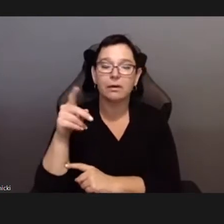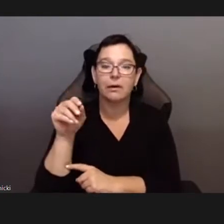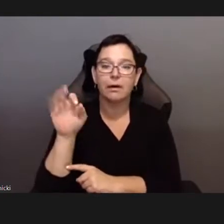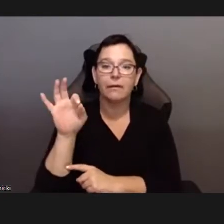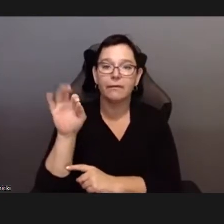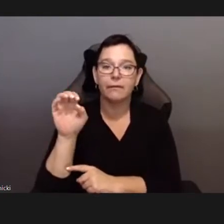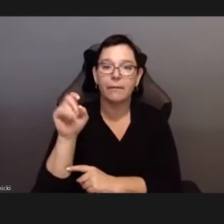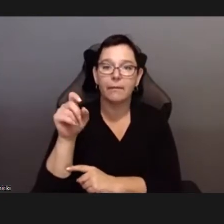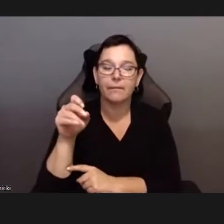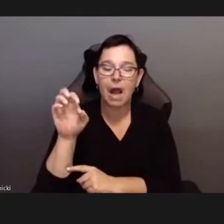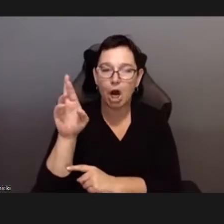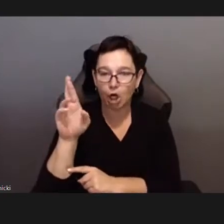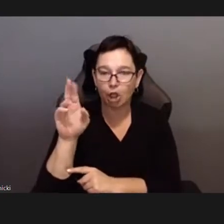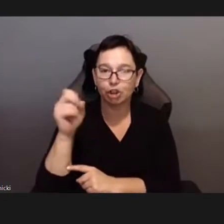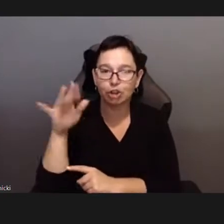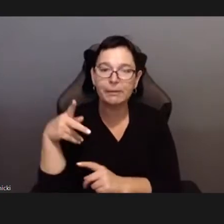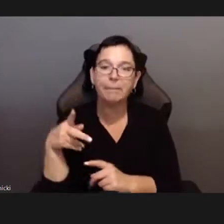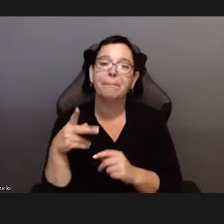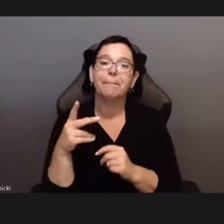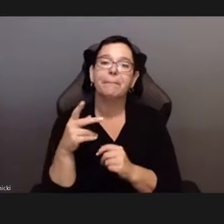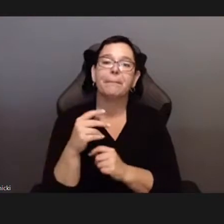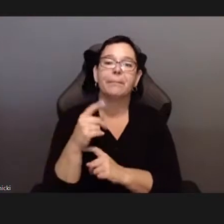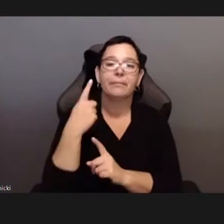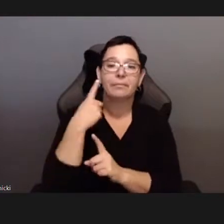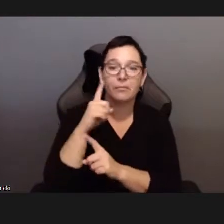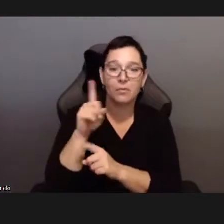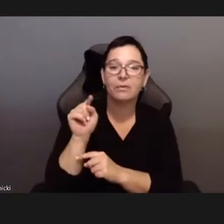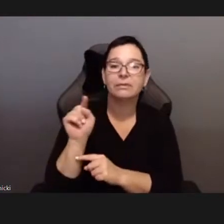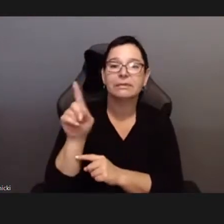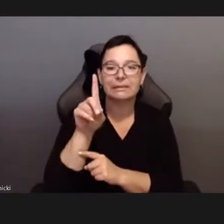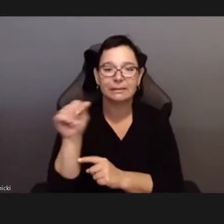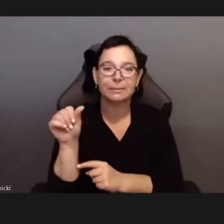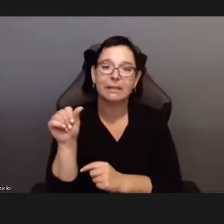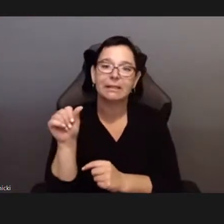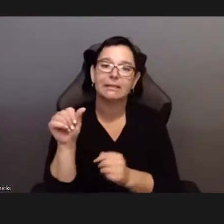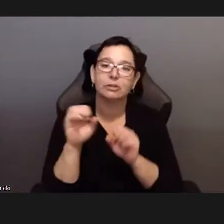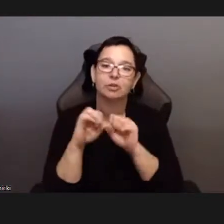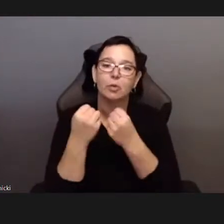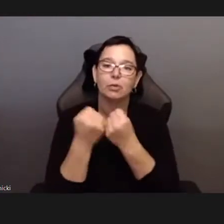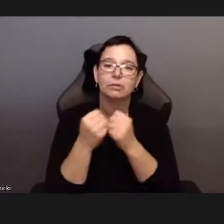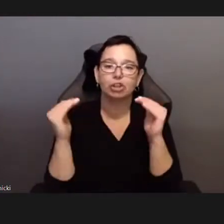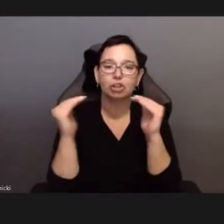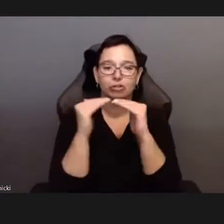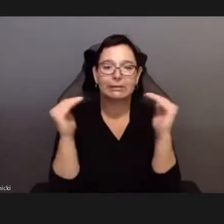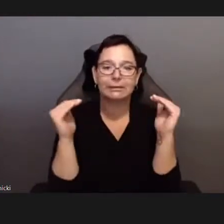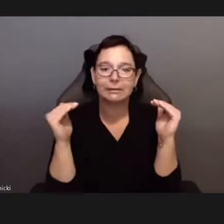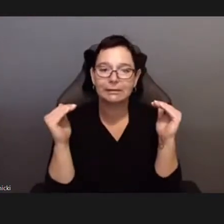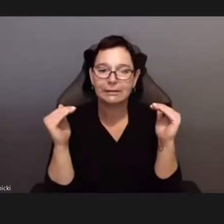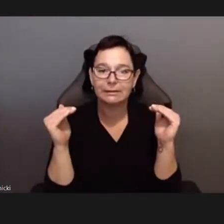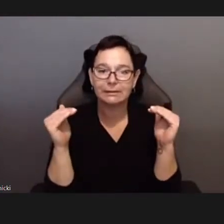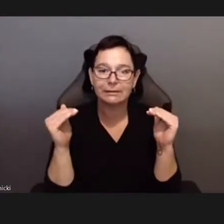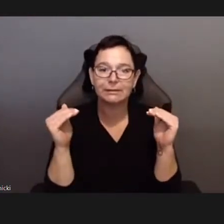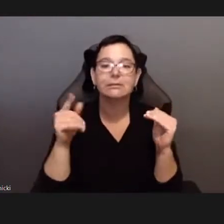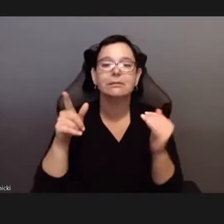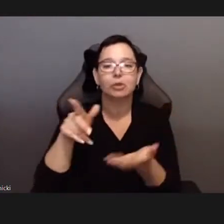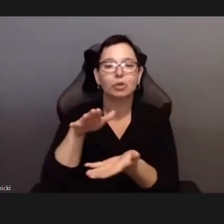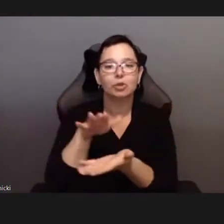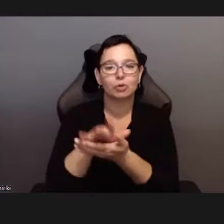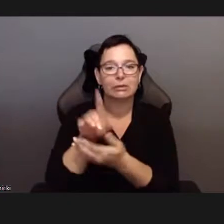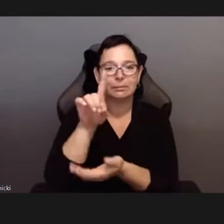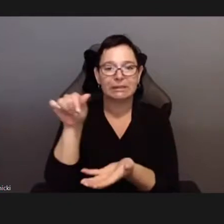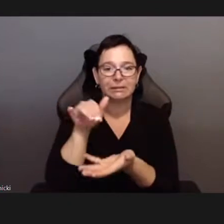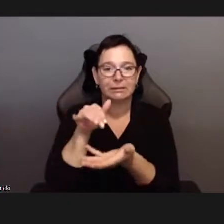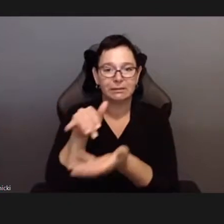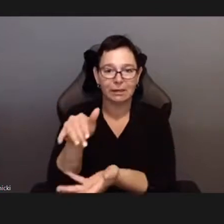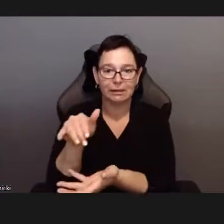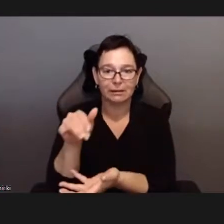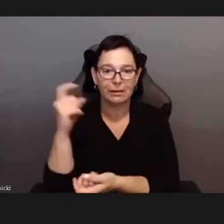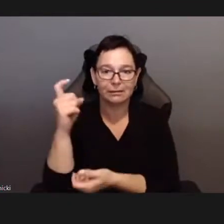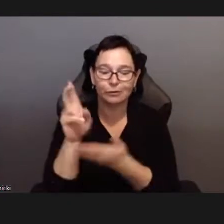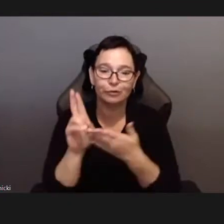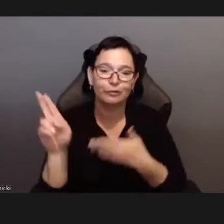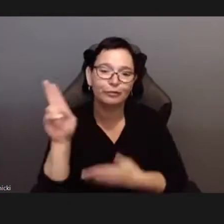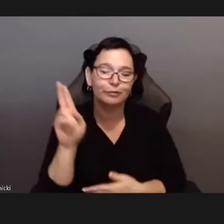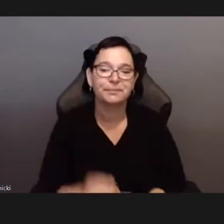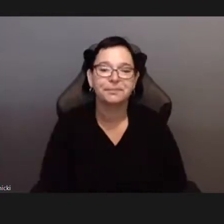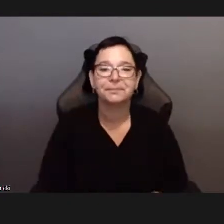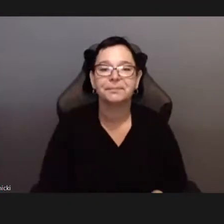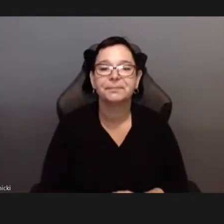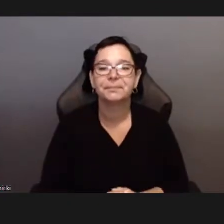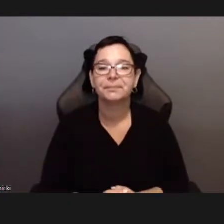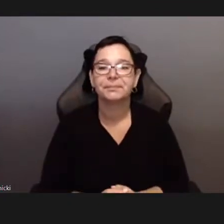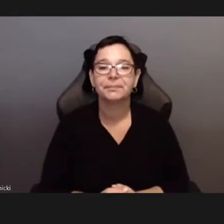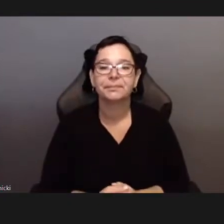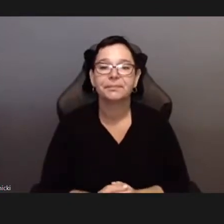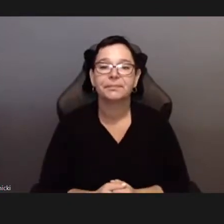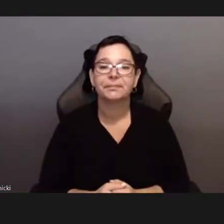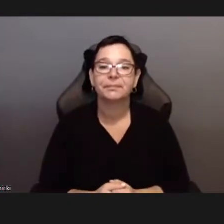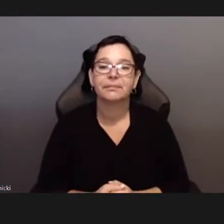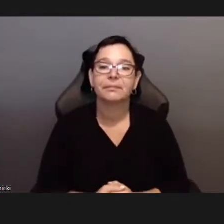with diverse perspectives on this topic.